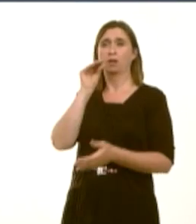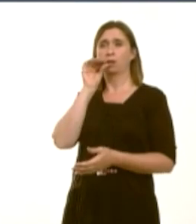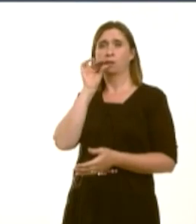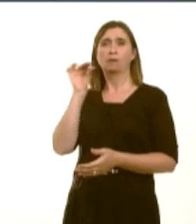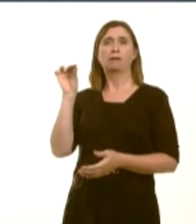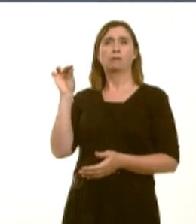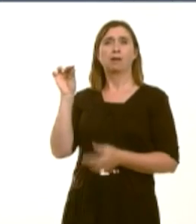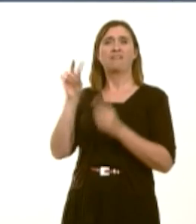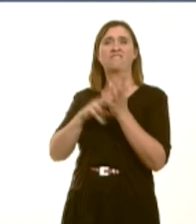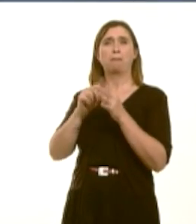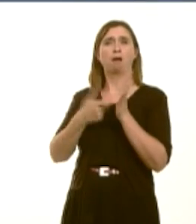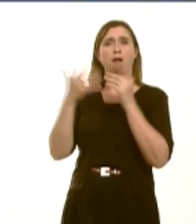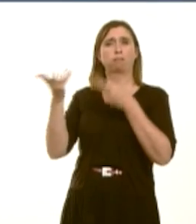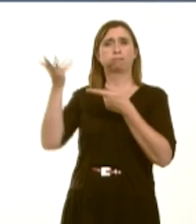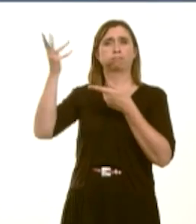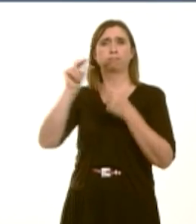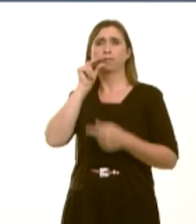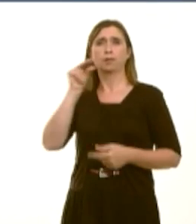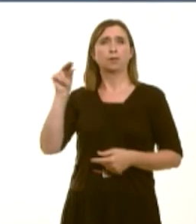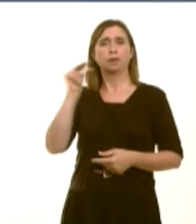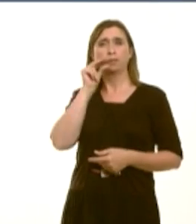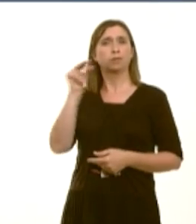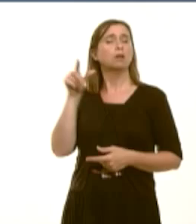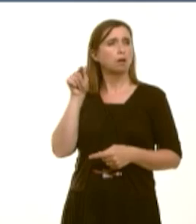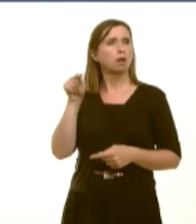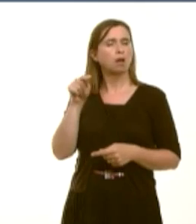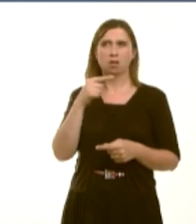Kirsty Williams: ëWe should be wary of taking steps that could undermine those who are using